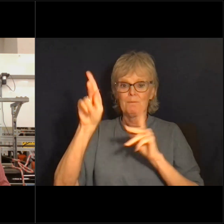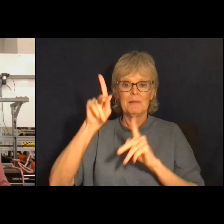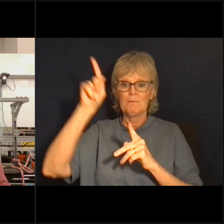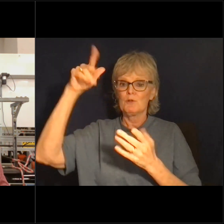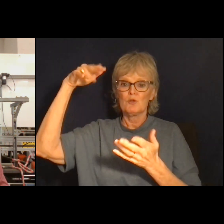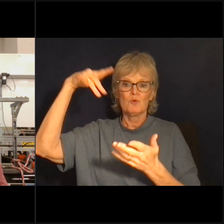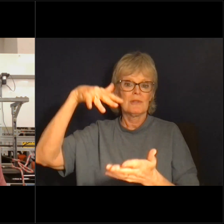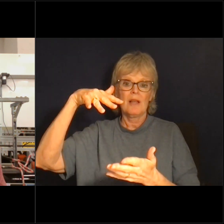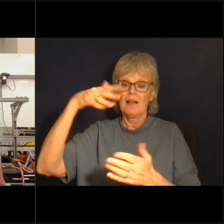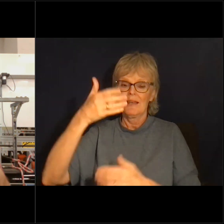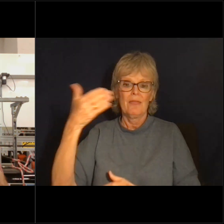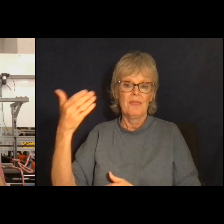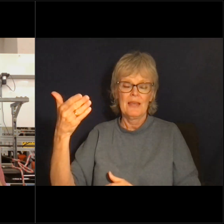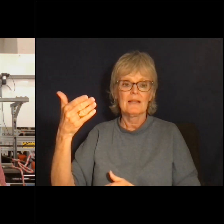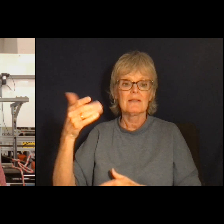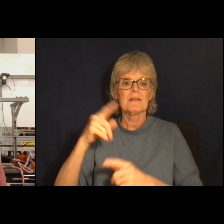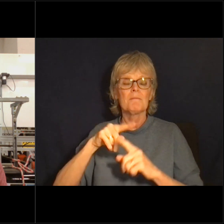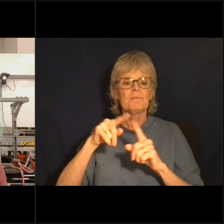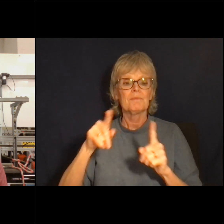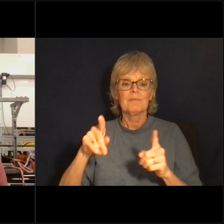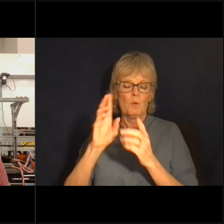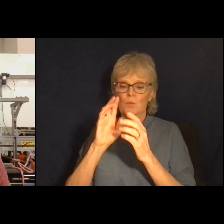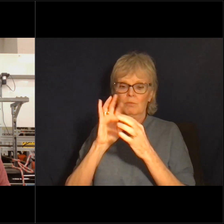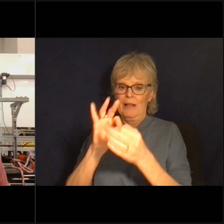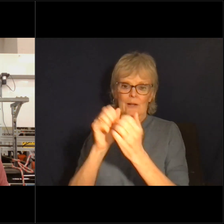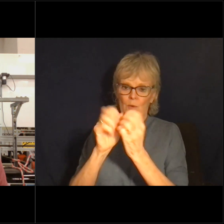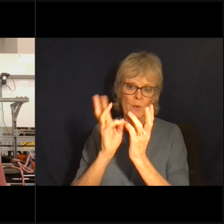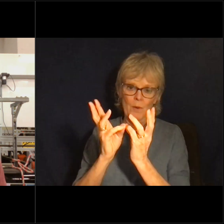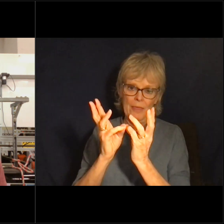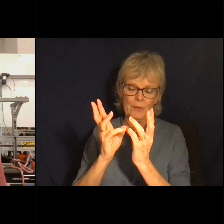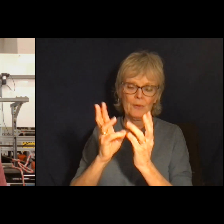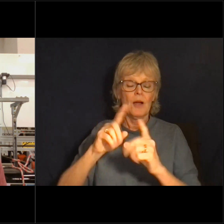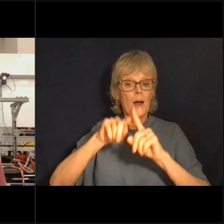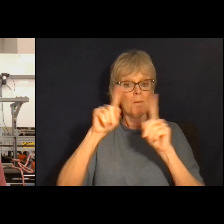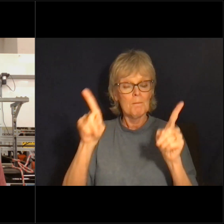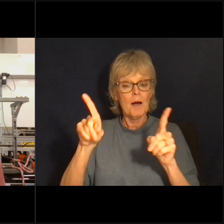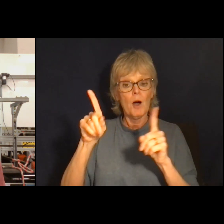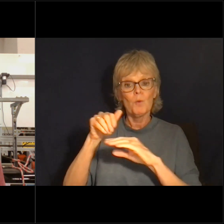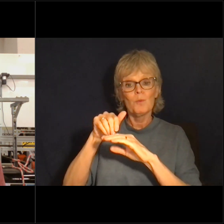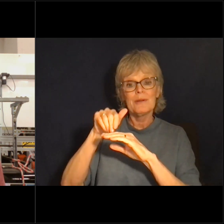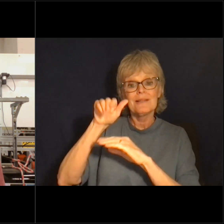But what we do at least weather related, I should say, but what we do send up to space, are satellites,